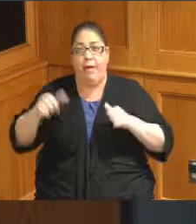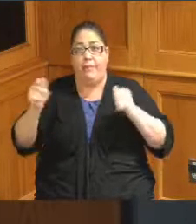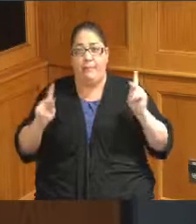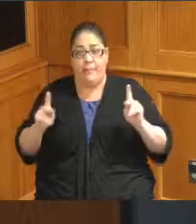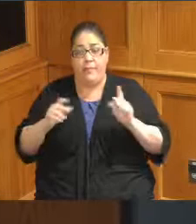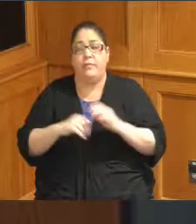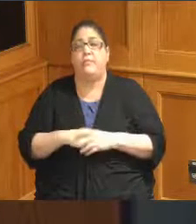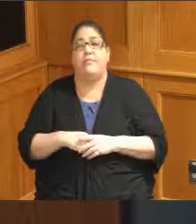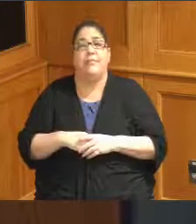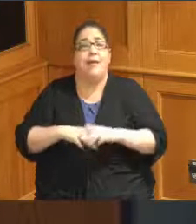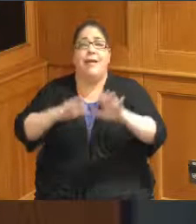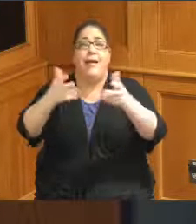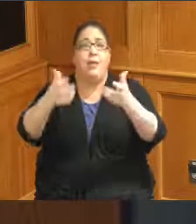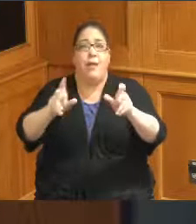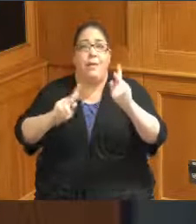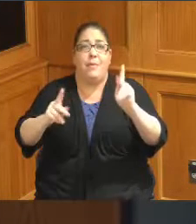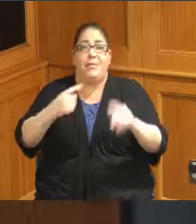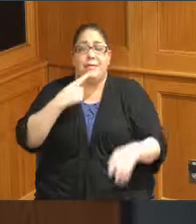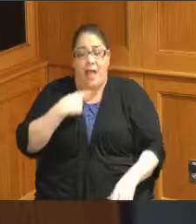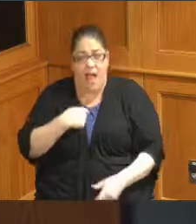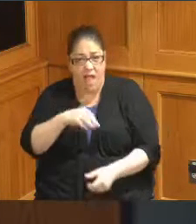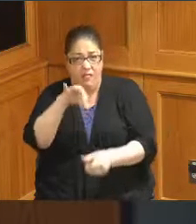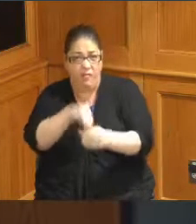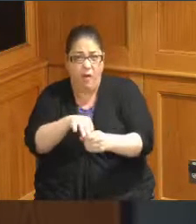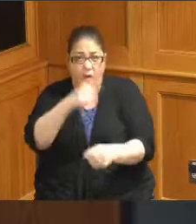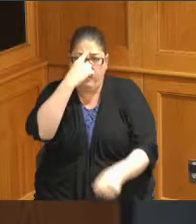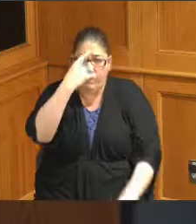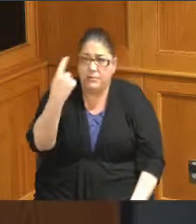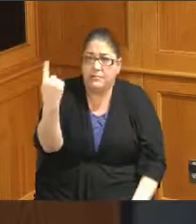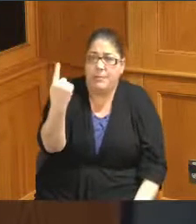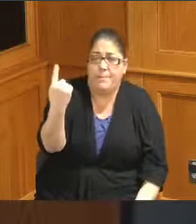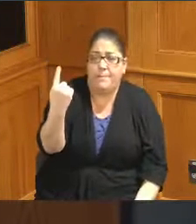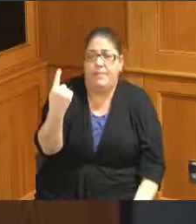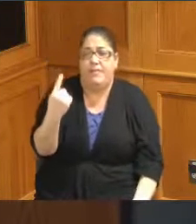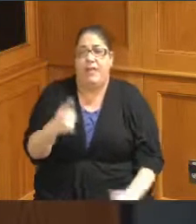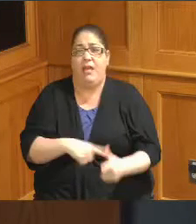I don't want people out there saying I voted on something or something's a done deal that's